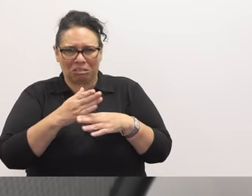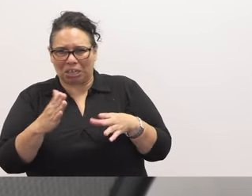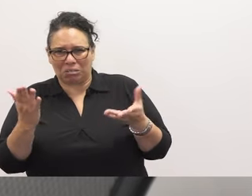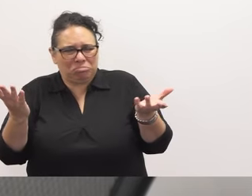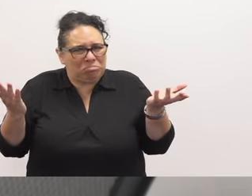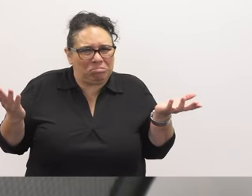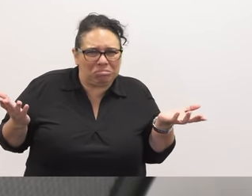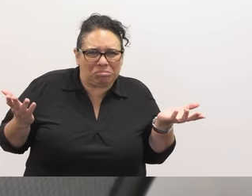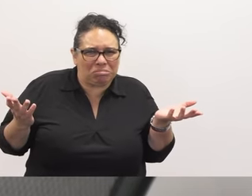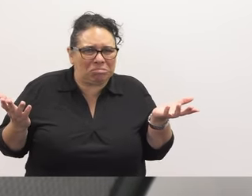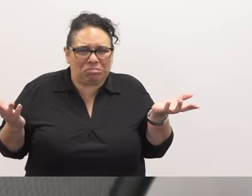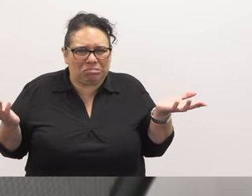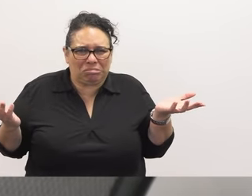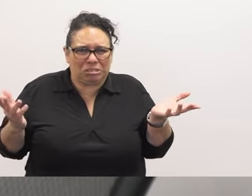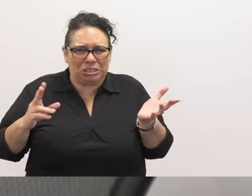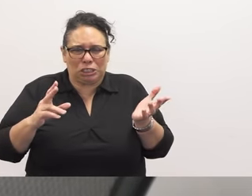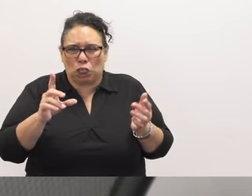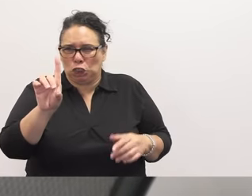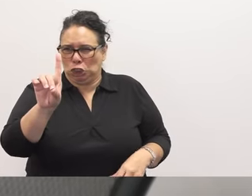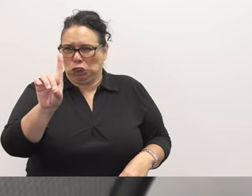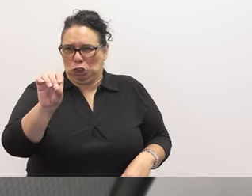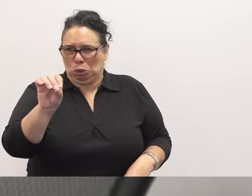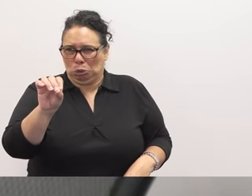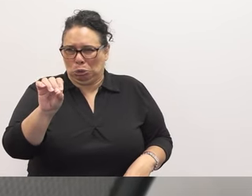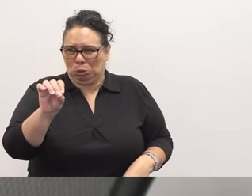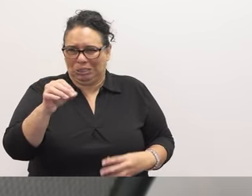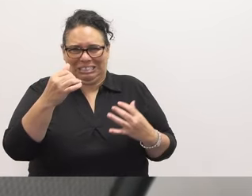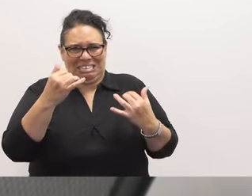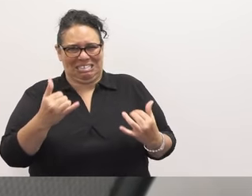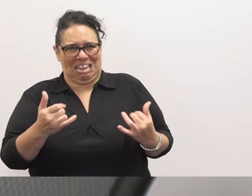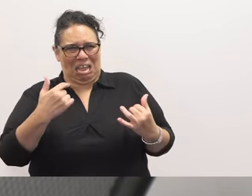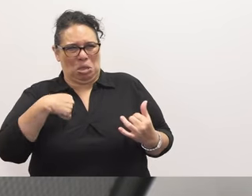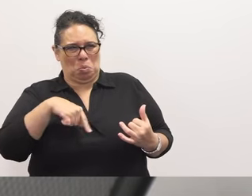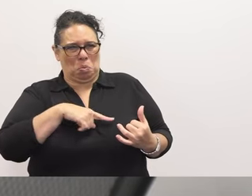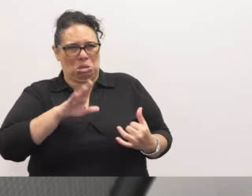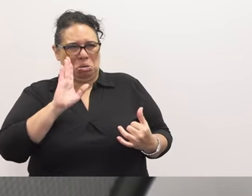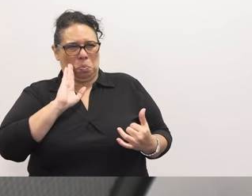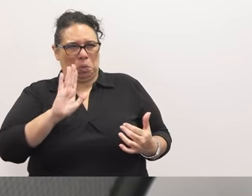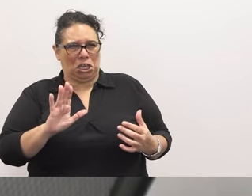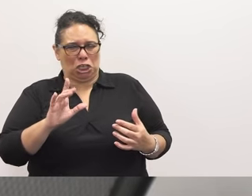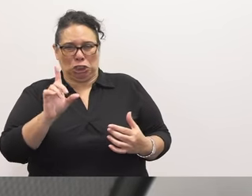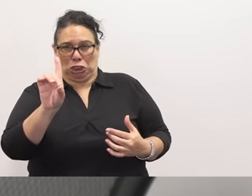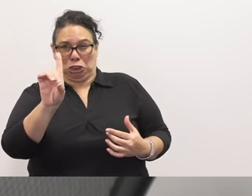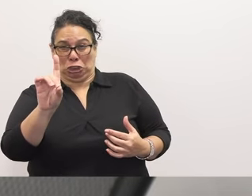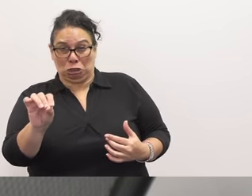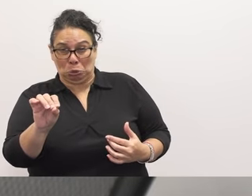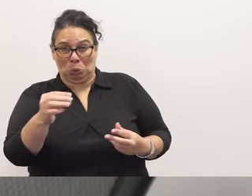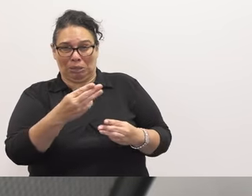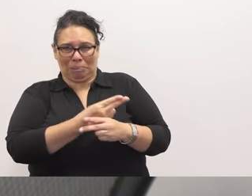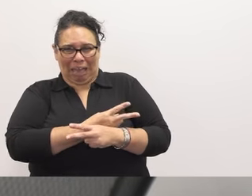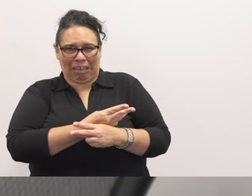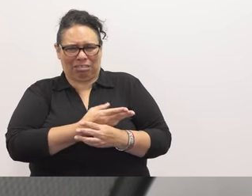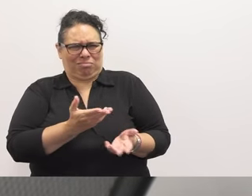Like let's have clarity in our learning target, and then for the students so that they know